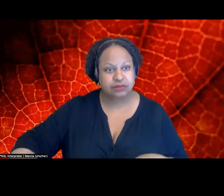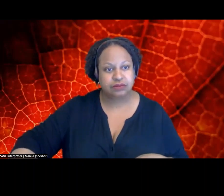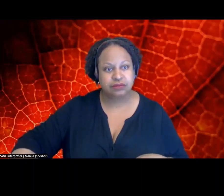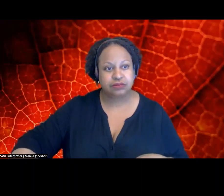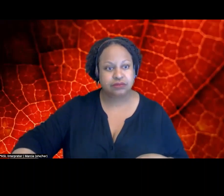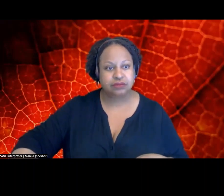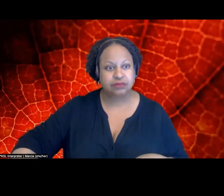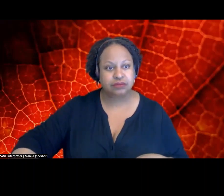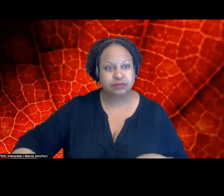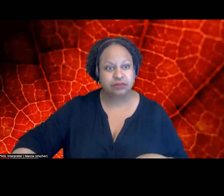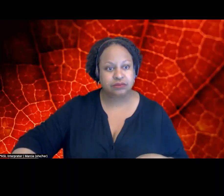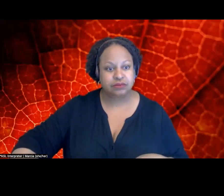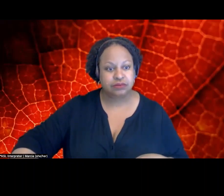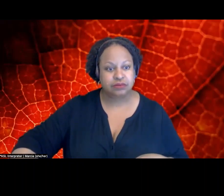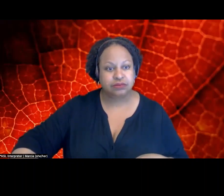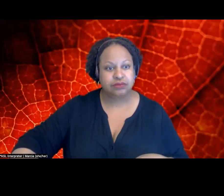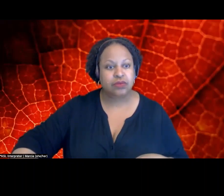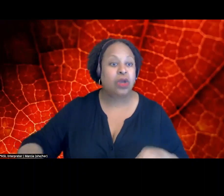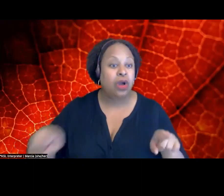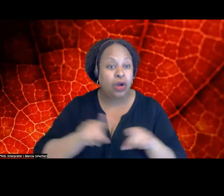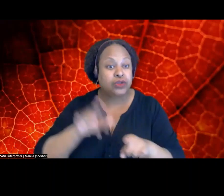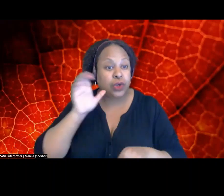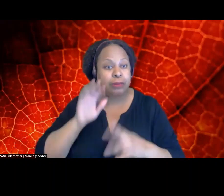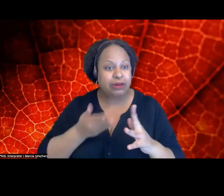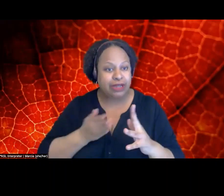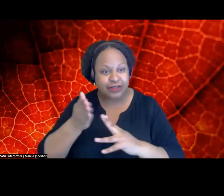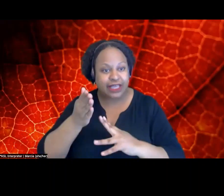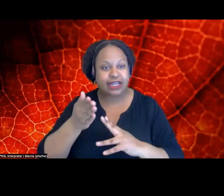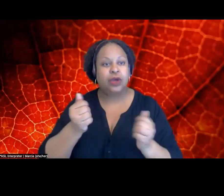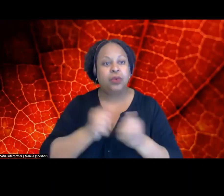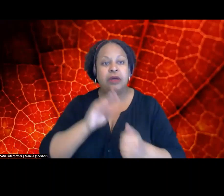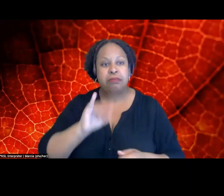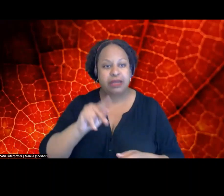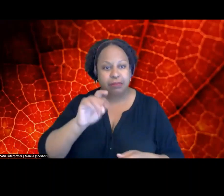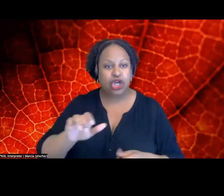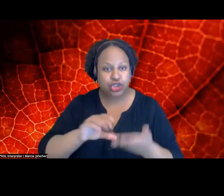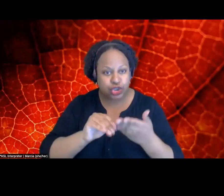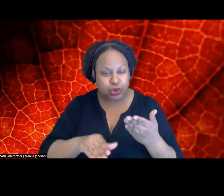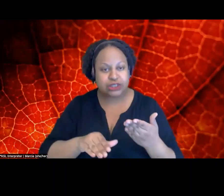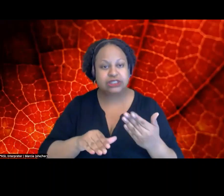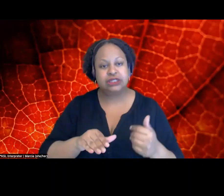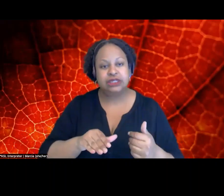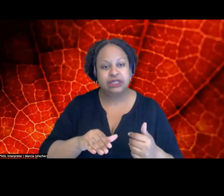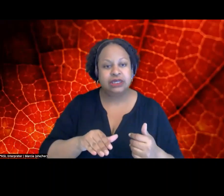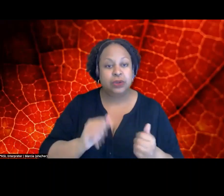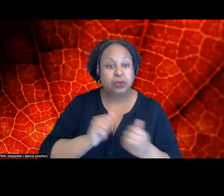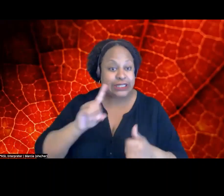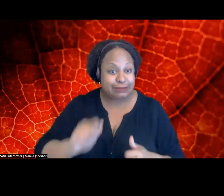A warm thank you to Olivia, Lauren, and Fatima for sharing so thoughtfully